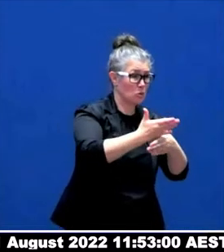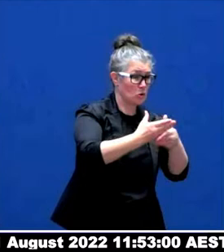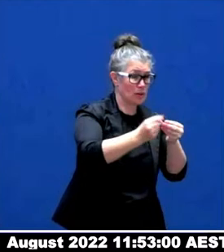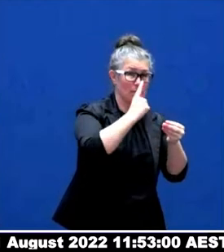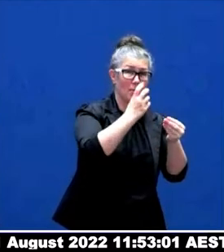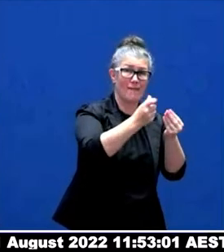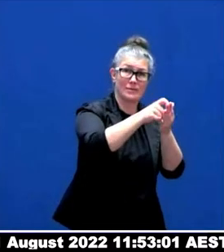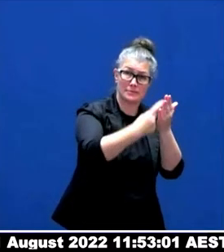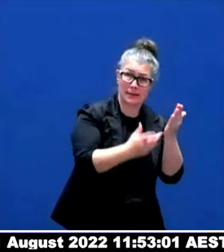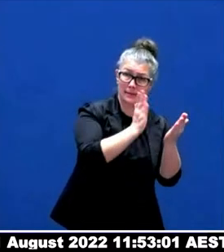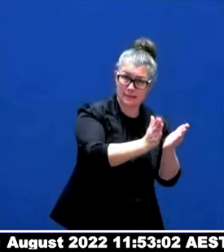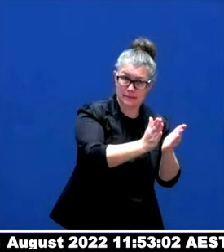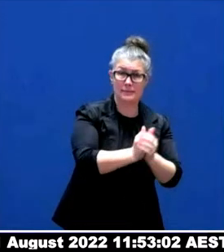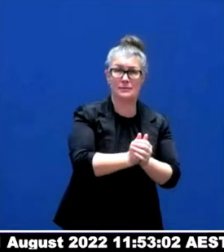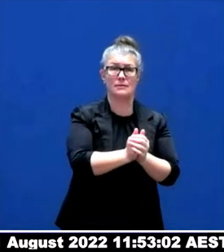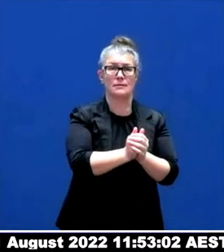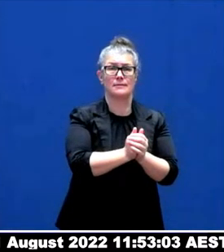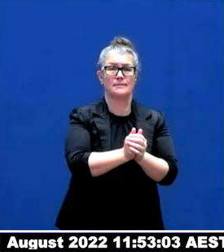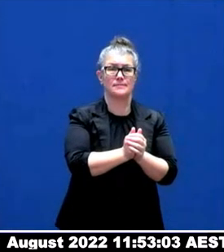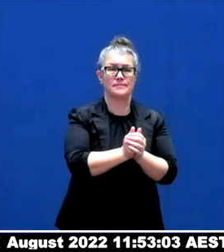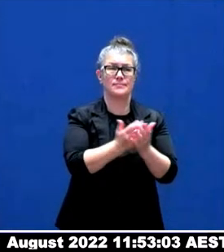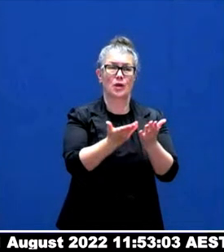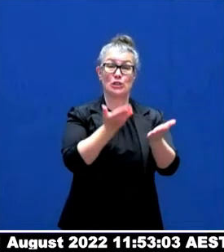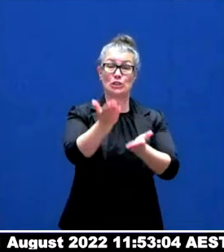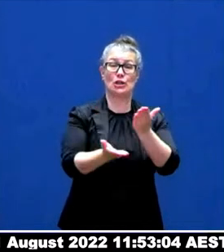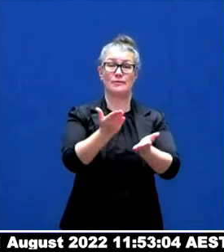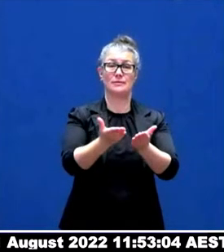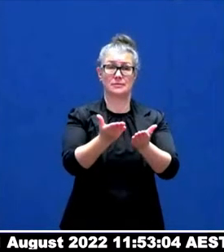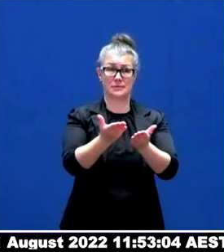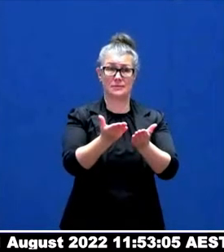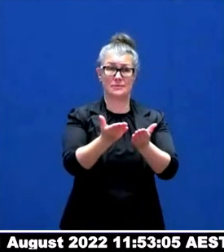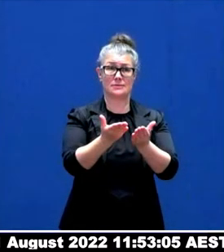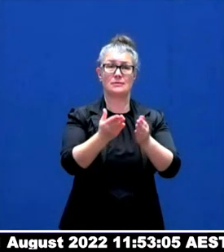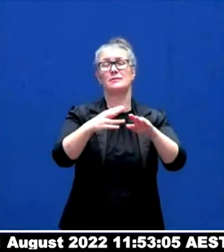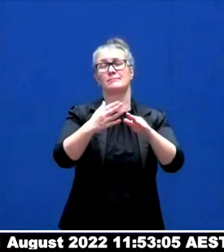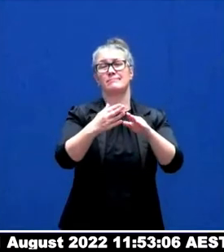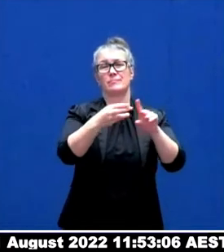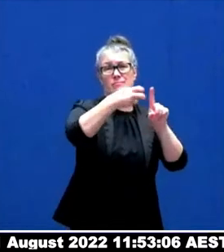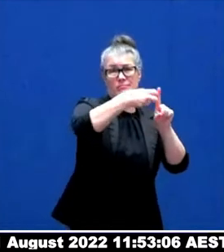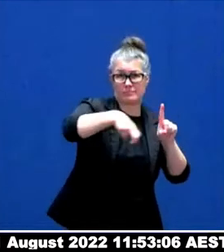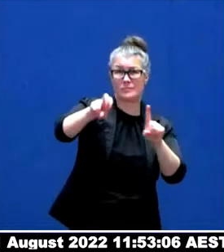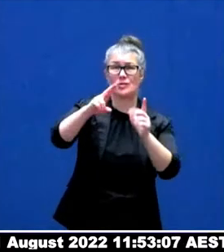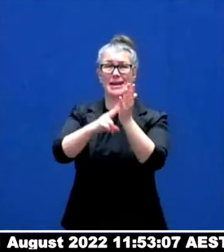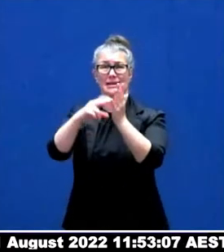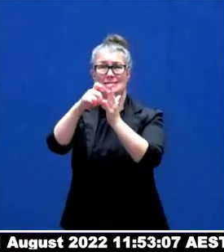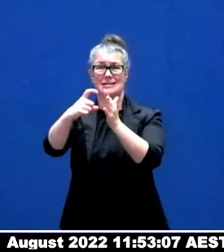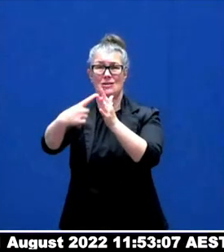So, with the transition of services to the National Disability Insurance Scheme, the Department's no longer delivering a service.